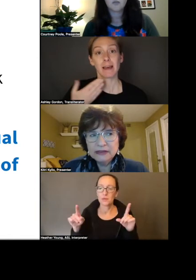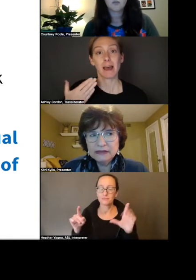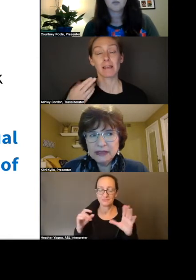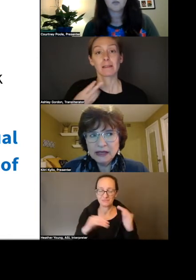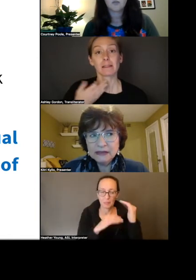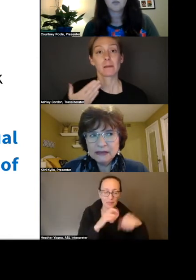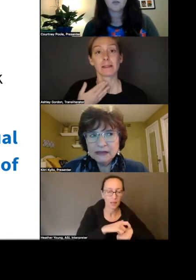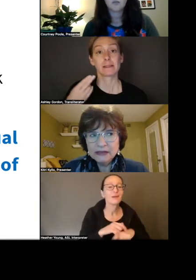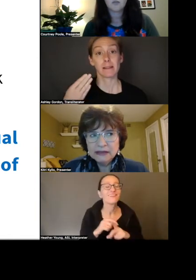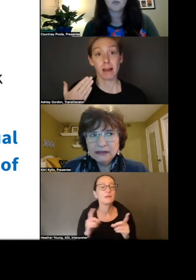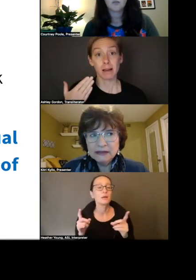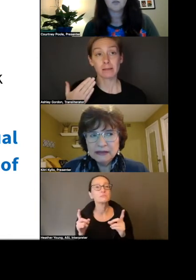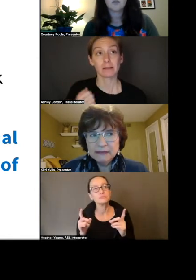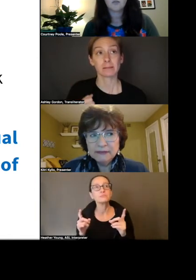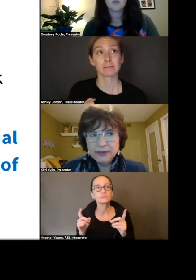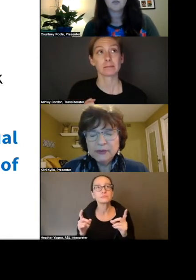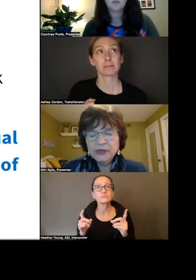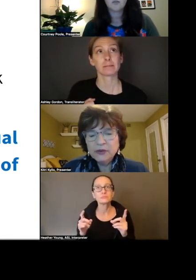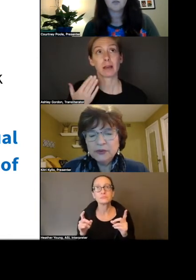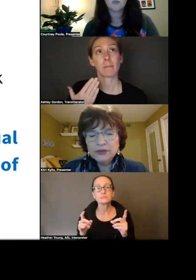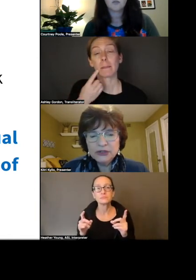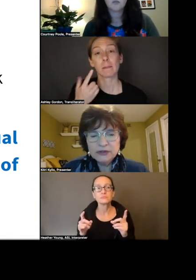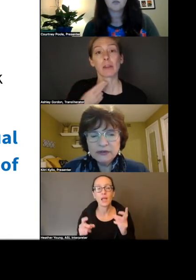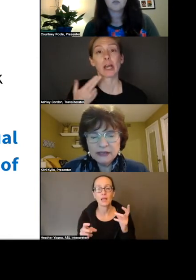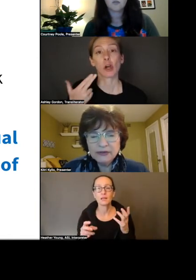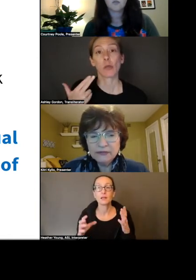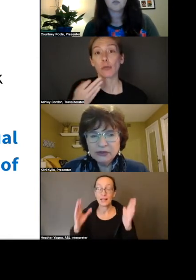is not, people that go through the deaf and hard of hearing